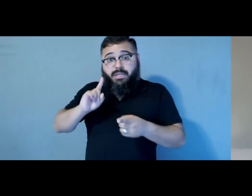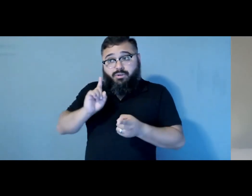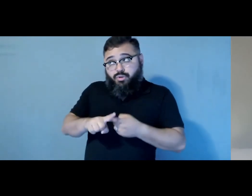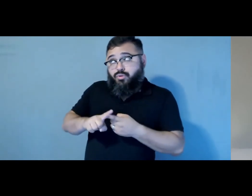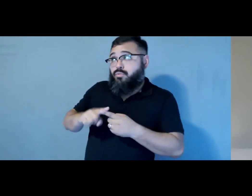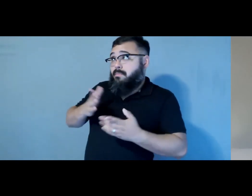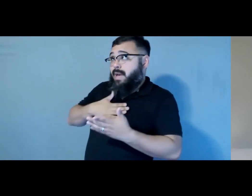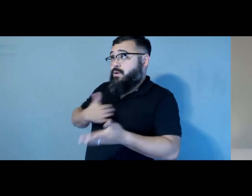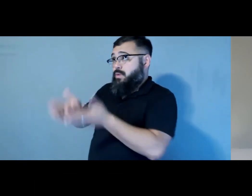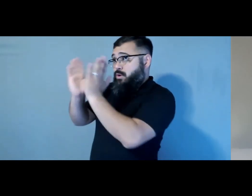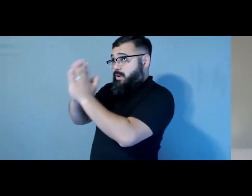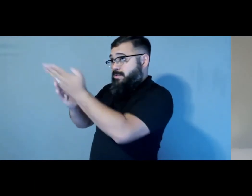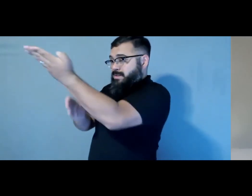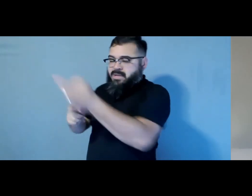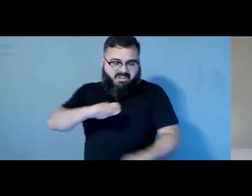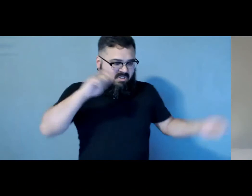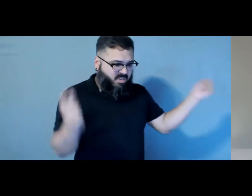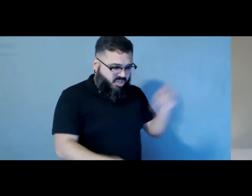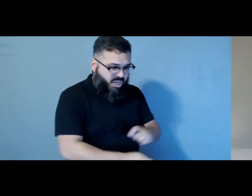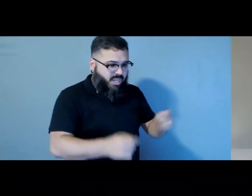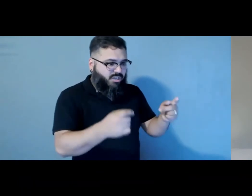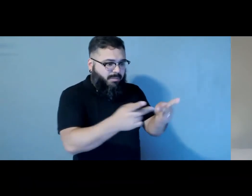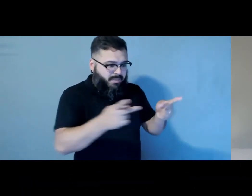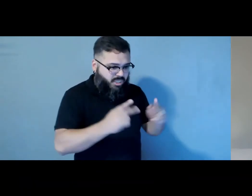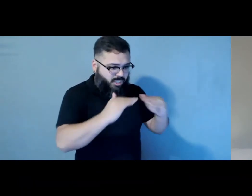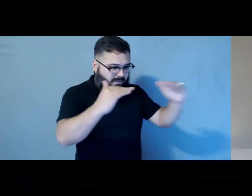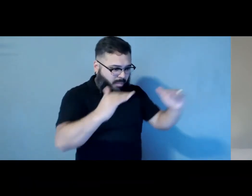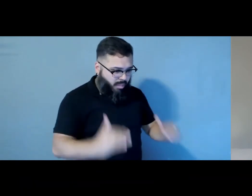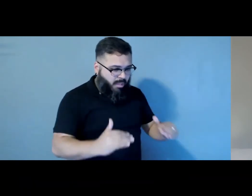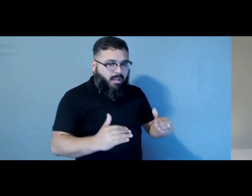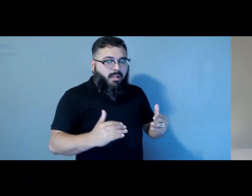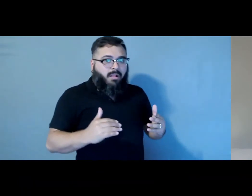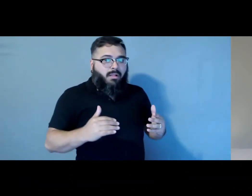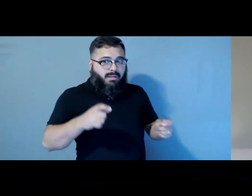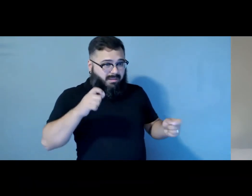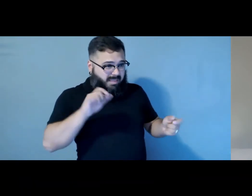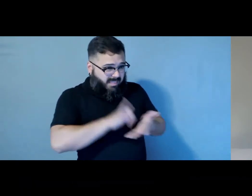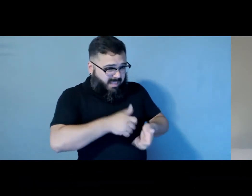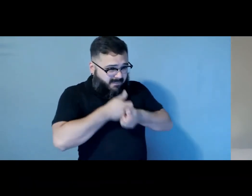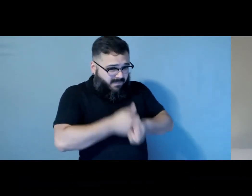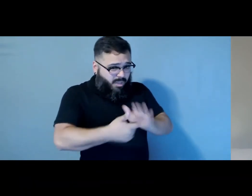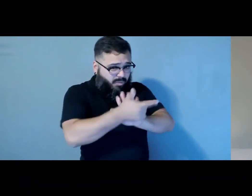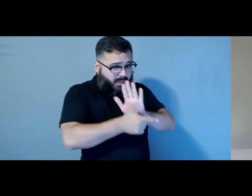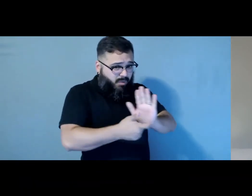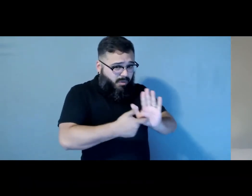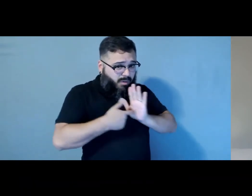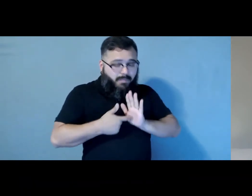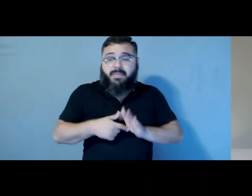to a classification for which the inquester isn't qualified consistent with the legal requirements? The answer is probably not.